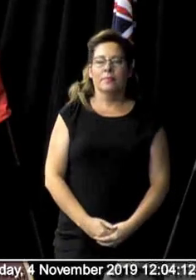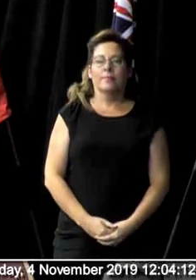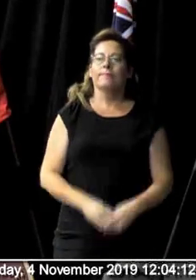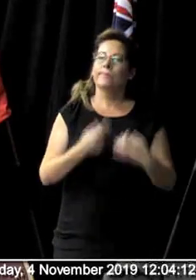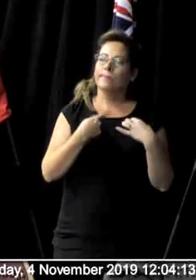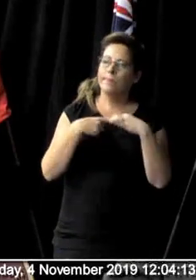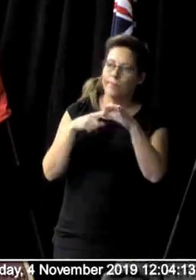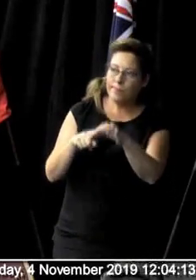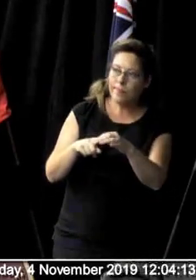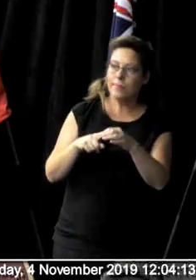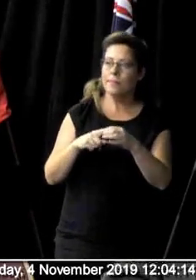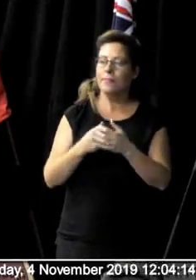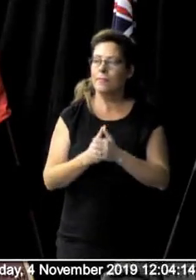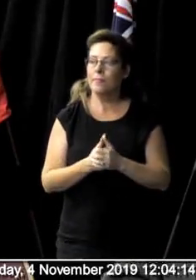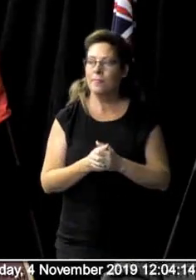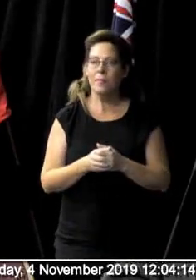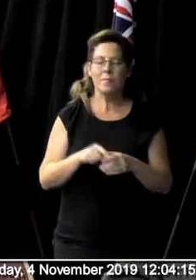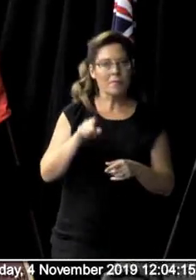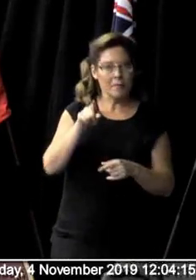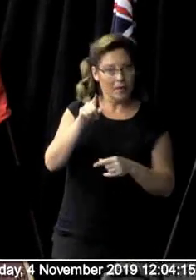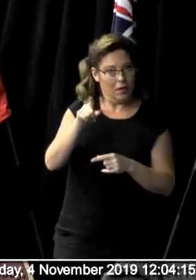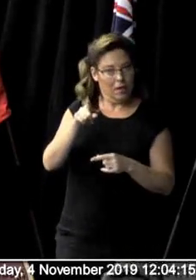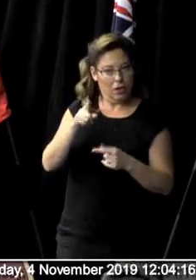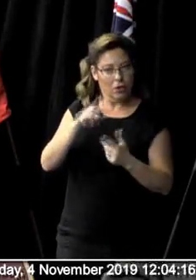and making sure that they’re looked after? Yes, very much so.